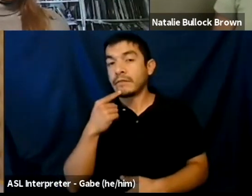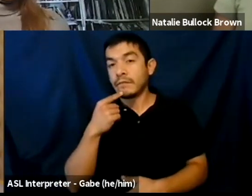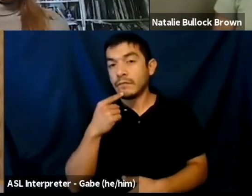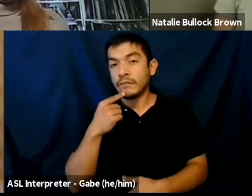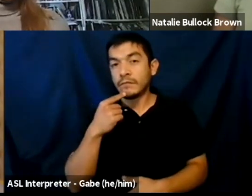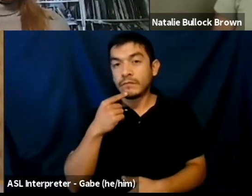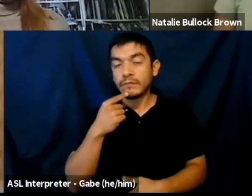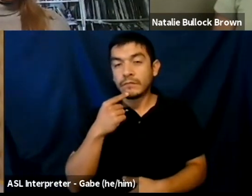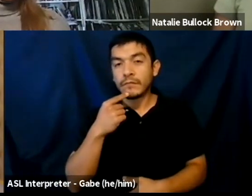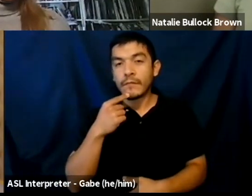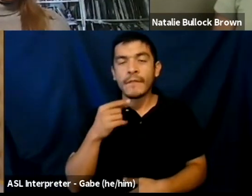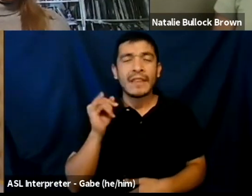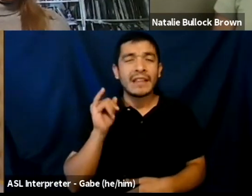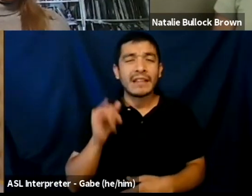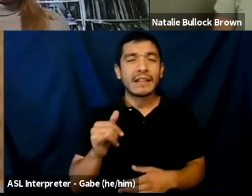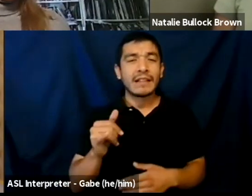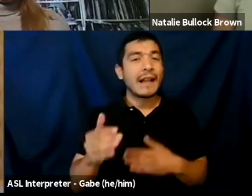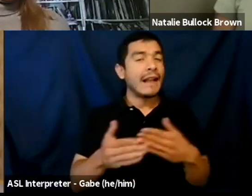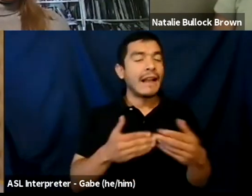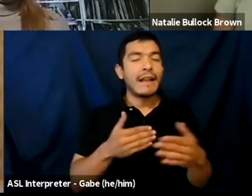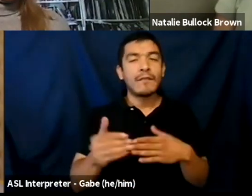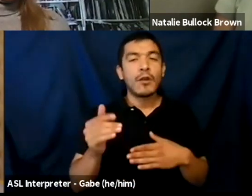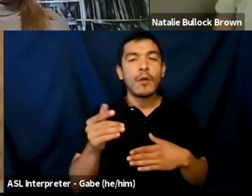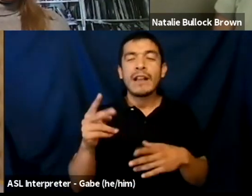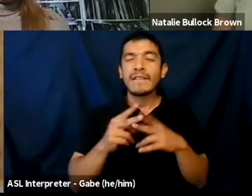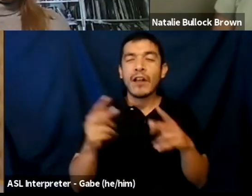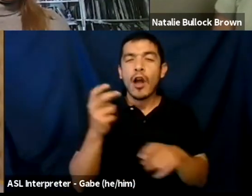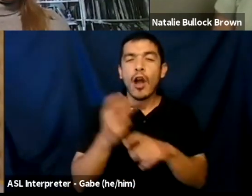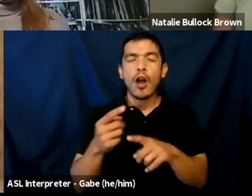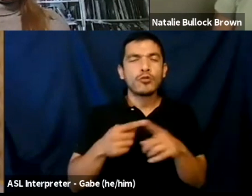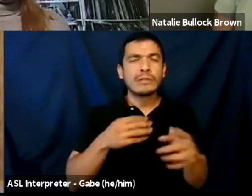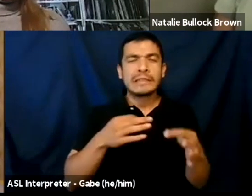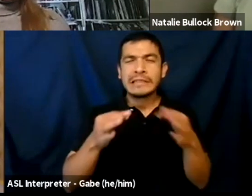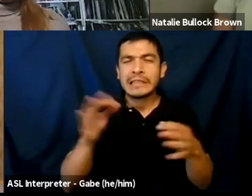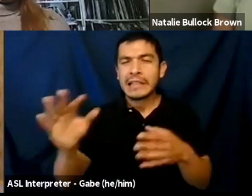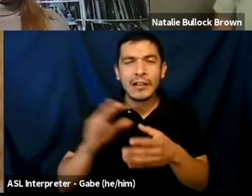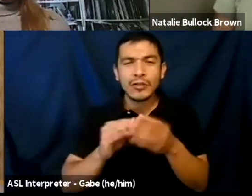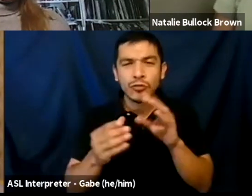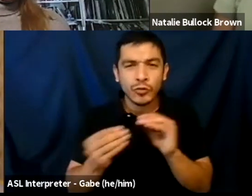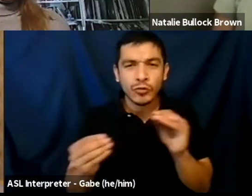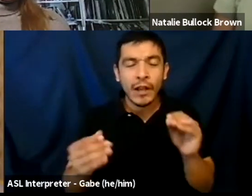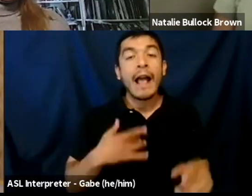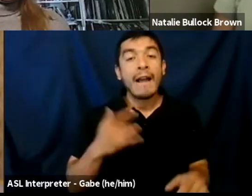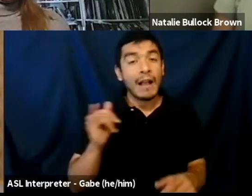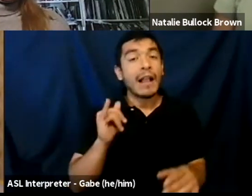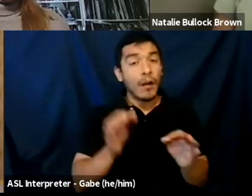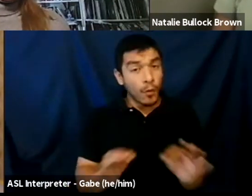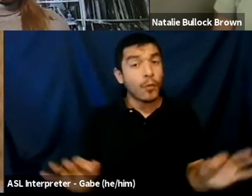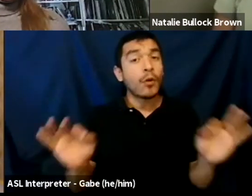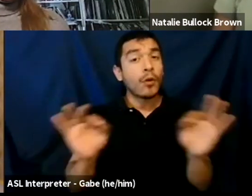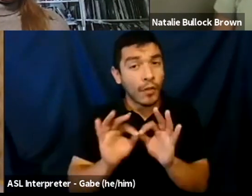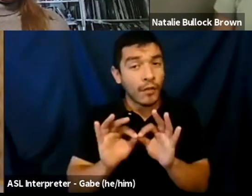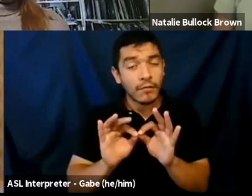Despite the fact that it was very hard to tell their stories, they felt like it was worth it. They wanted to help their community.